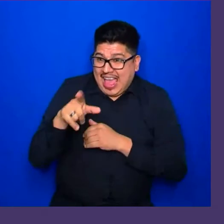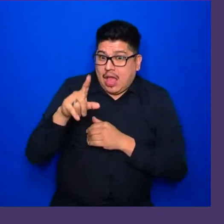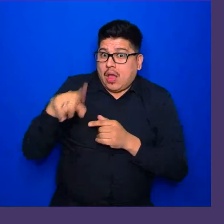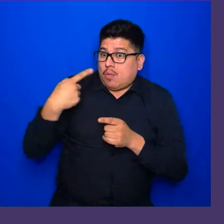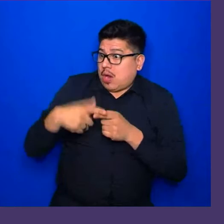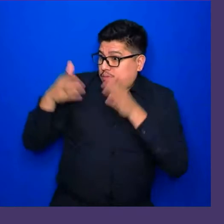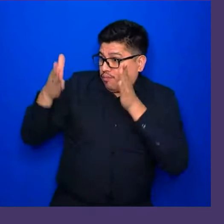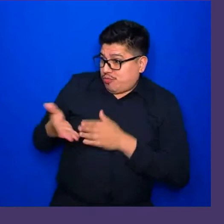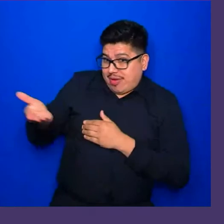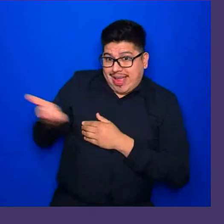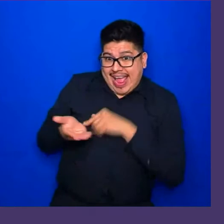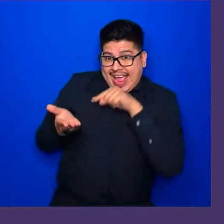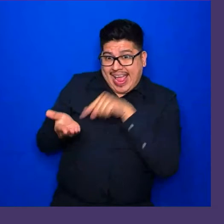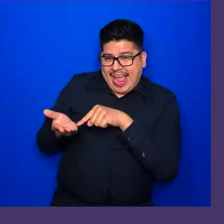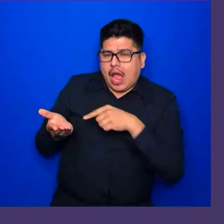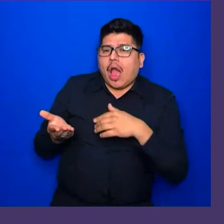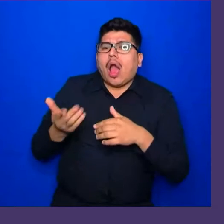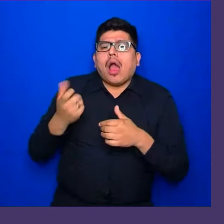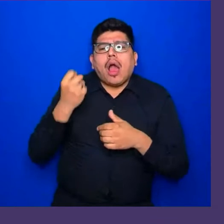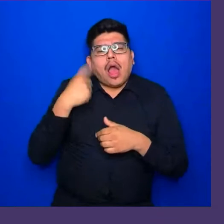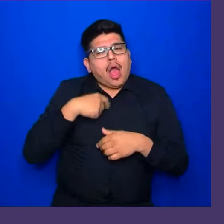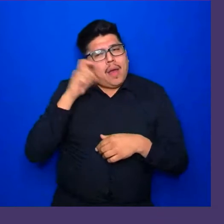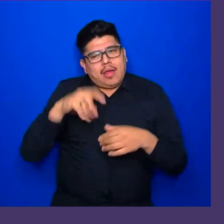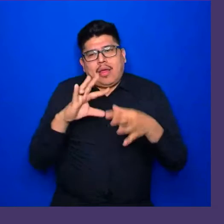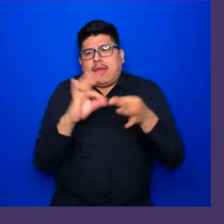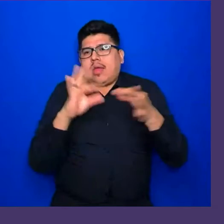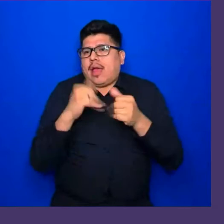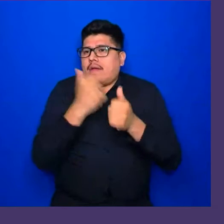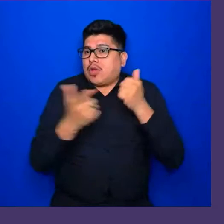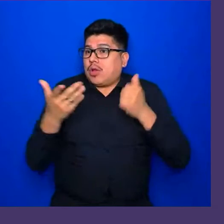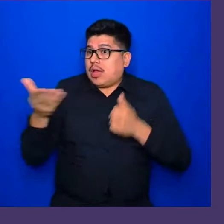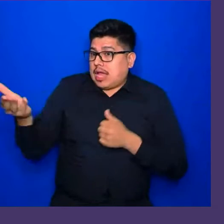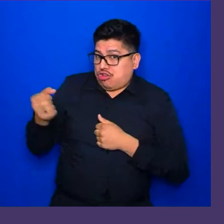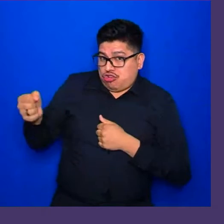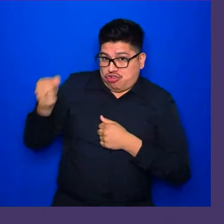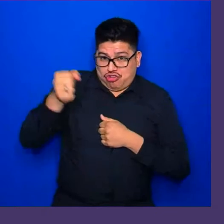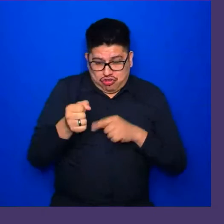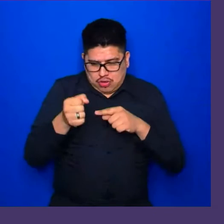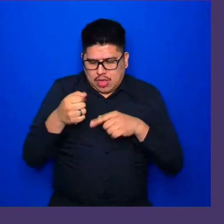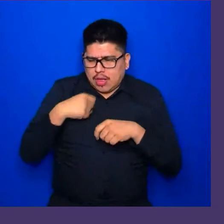that's hired, turn to that person and ask the question, "What do you need to thrive in that working setting?"